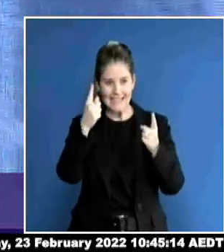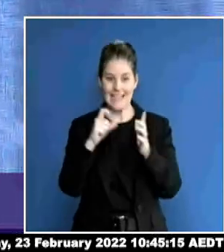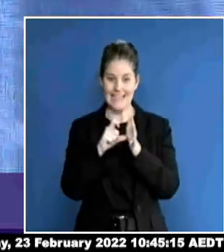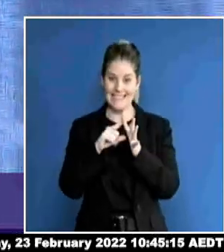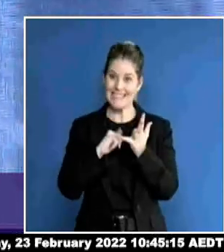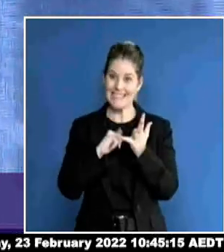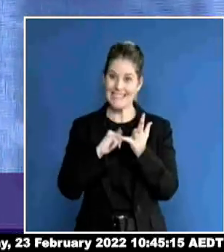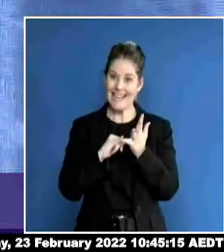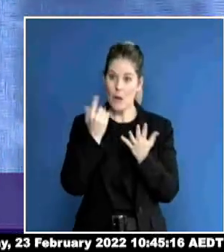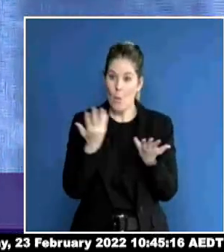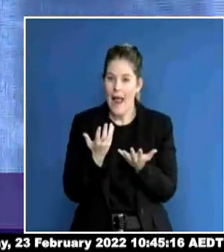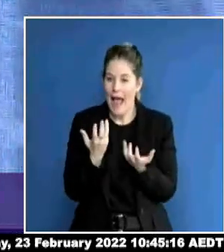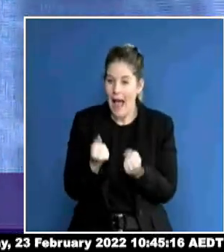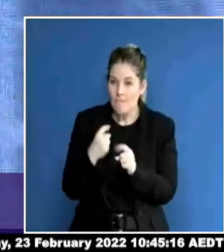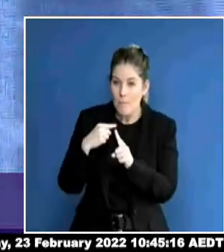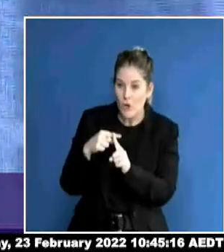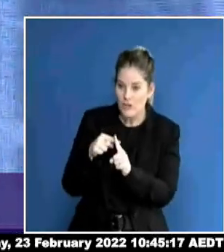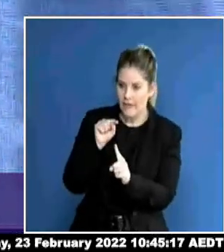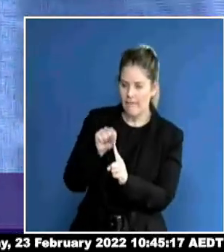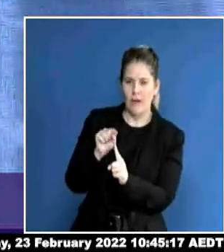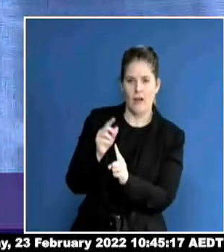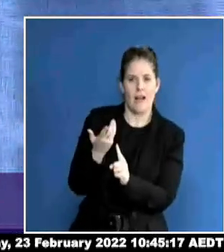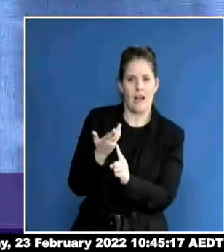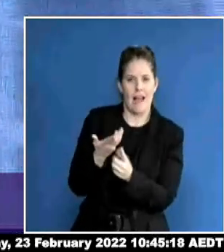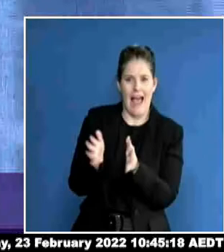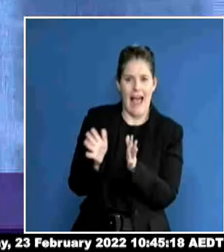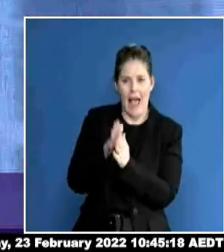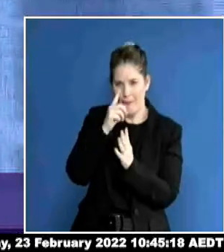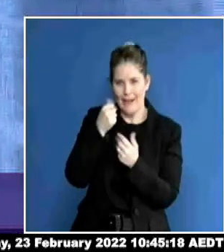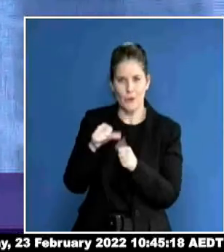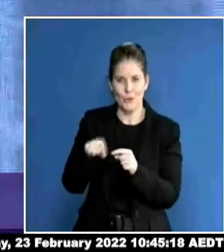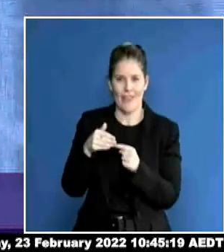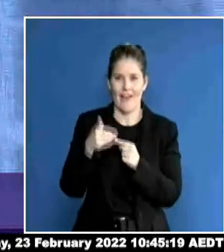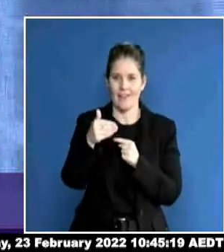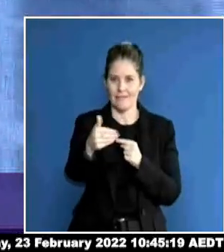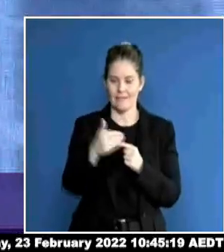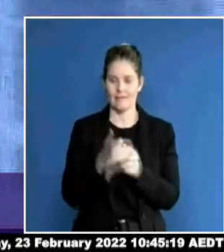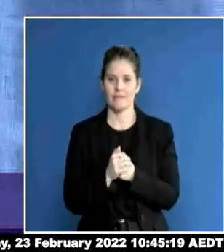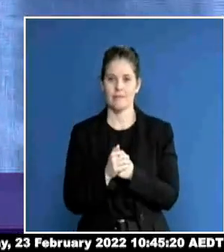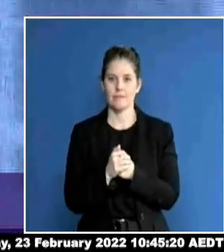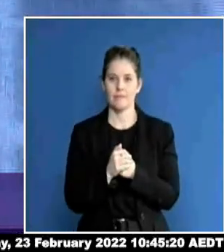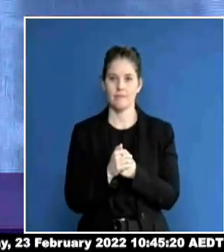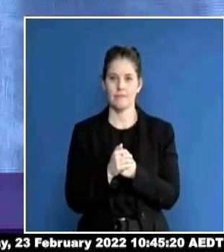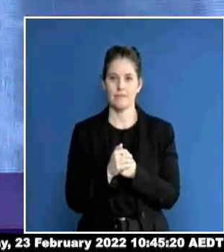Some of the key systemic issues Mija and Simon will address include: the fundamental